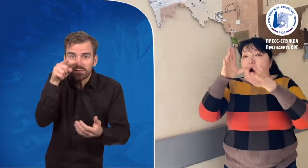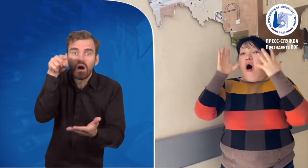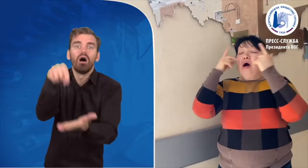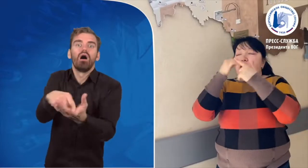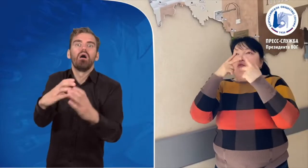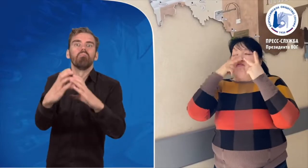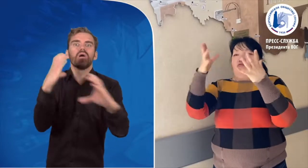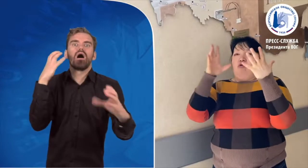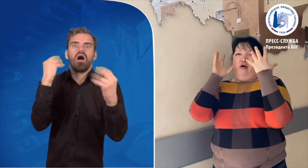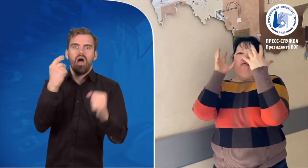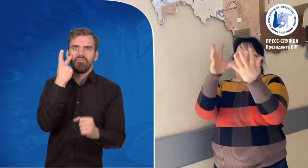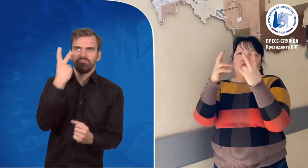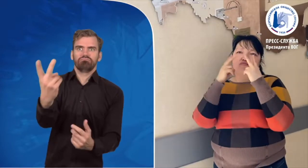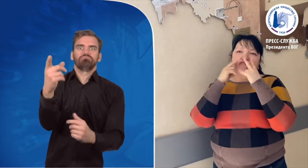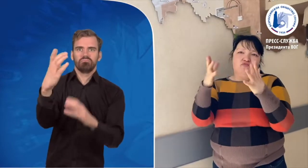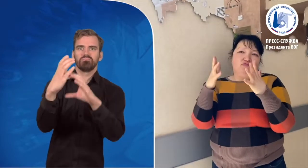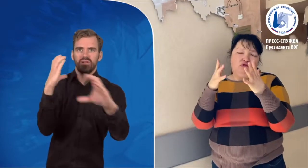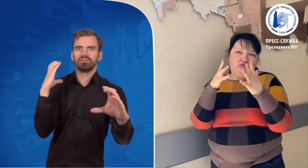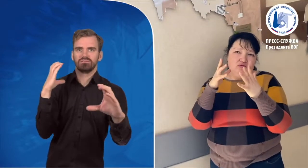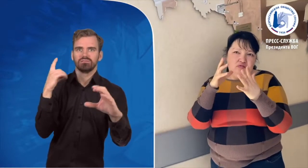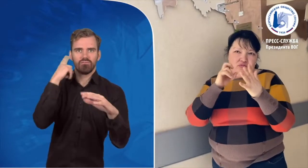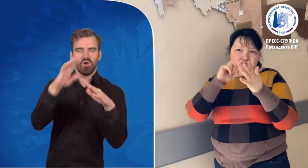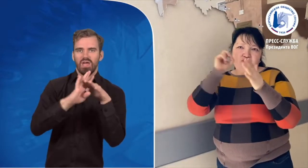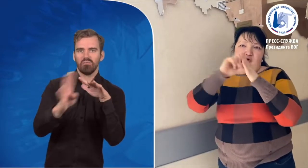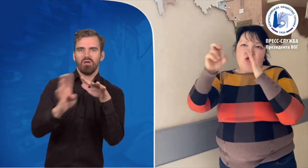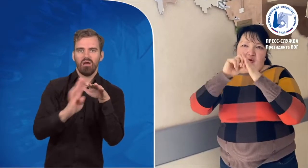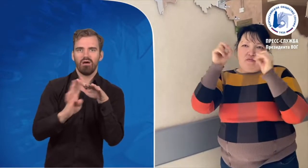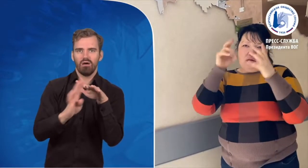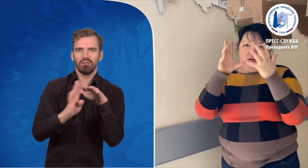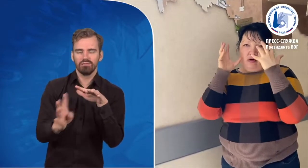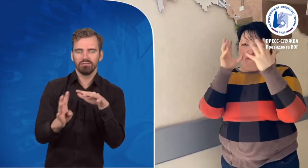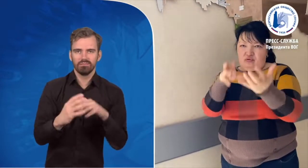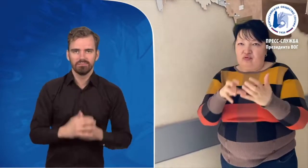Having reached the checkpoint, we saw the buses, it immediately became clear that they were prepared for refugees.